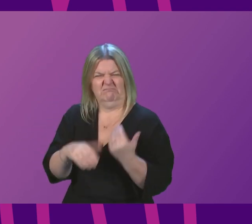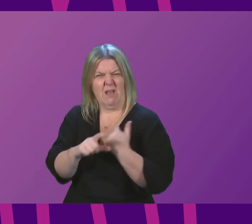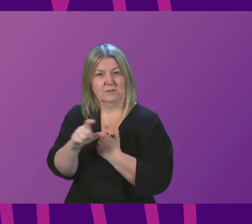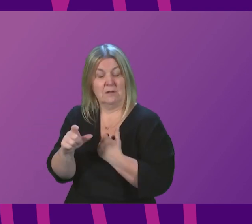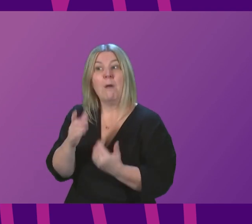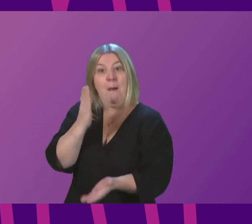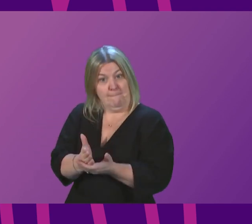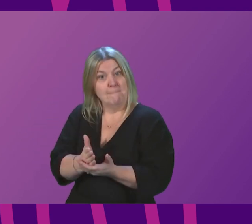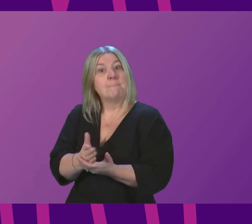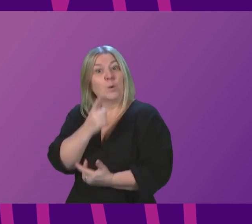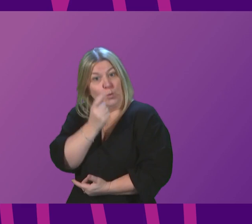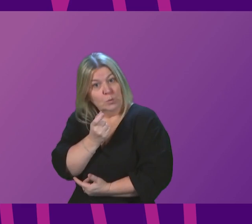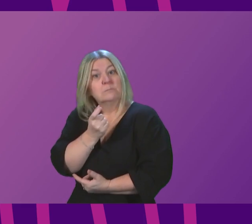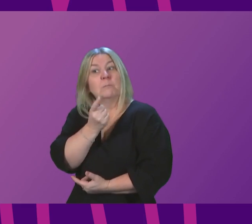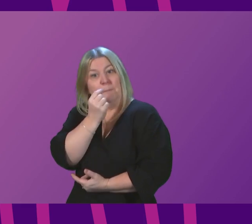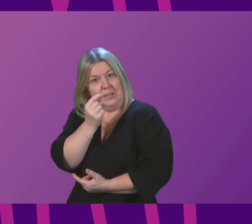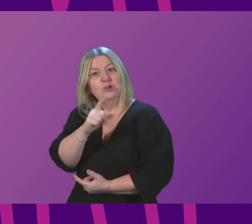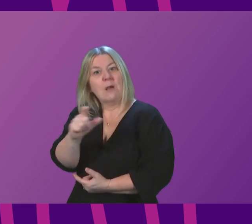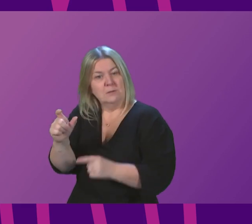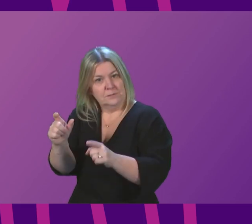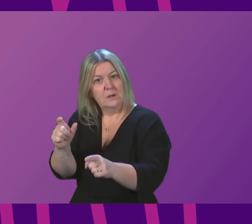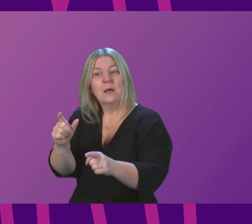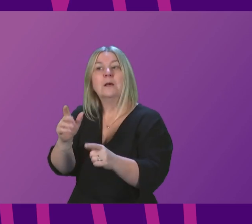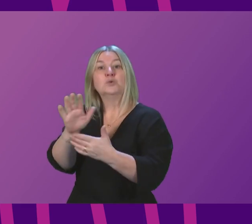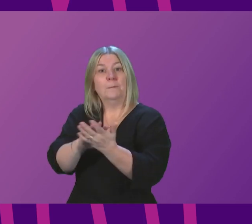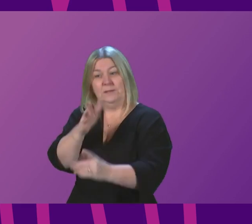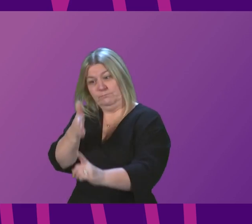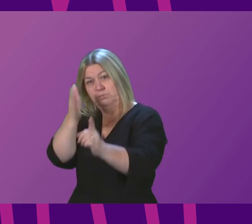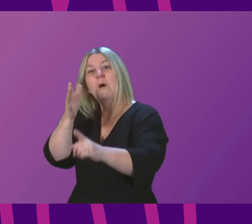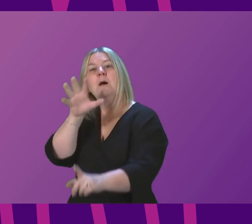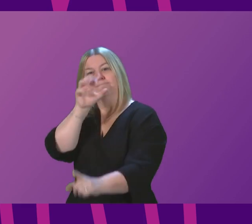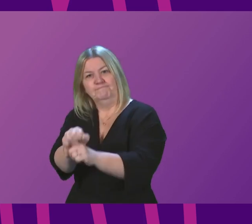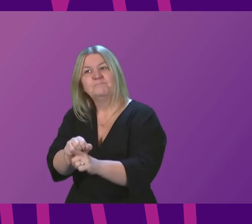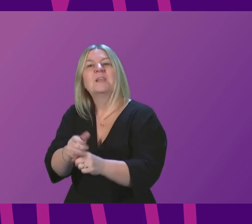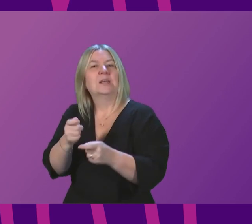are also treated more urgently. We are trying to widen that net as much as possible.